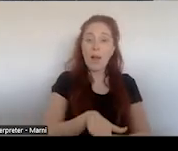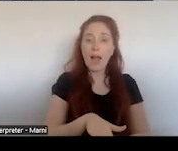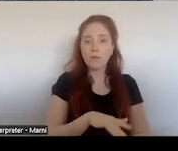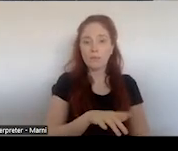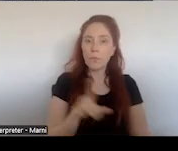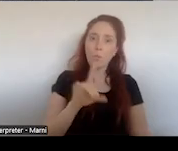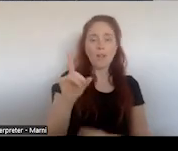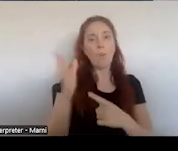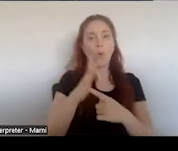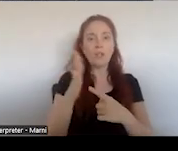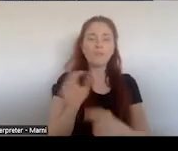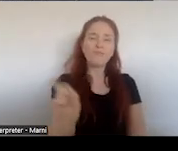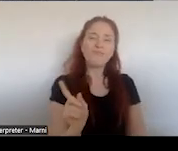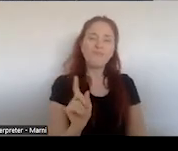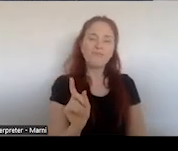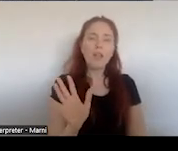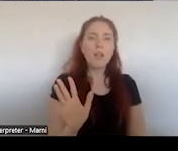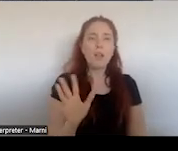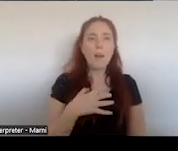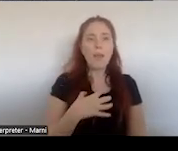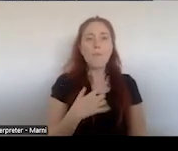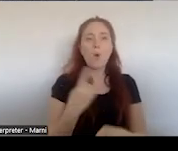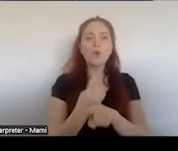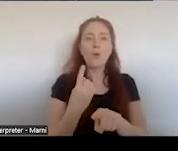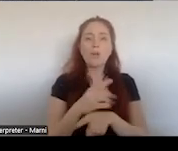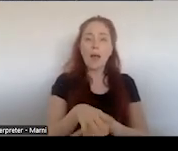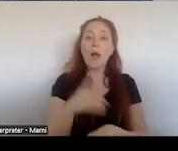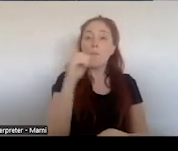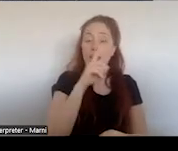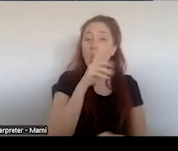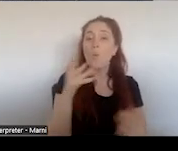but actually that it was really important that people with disability be involved in co-designing